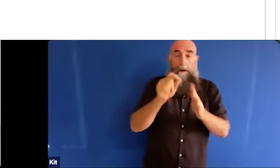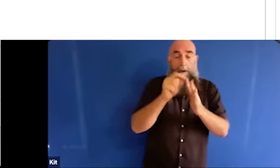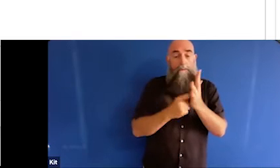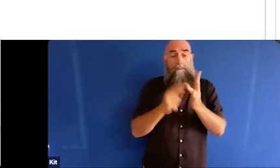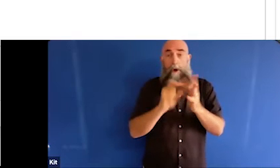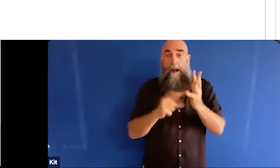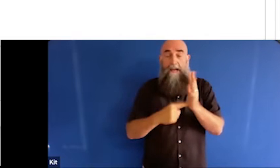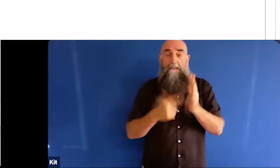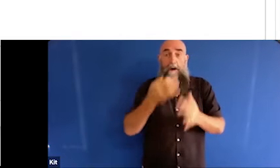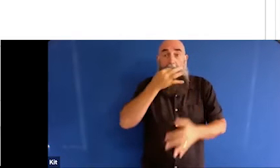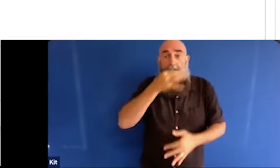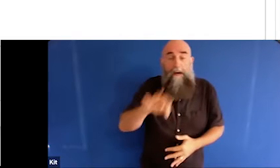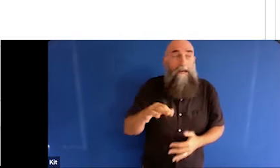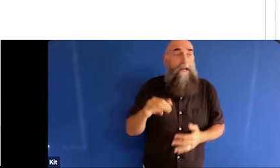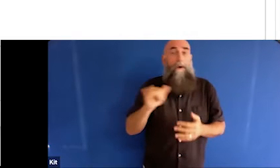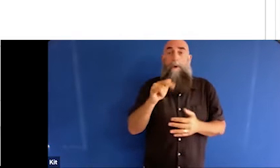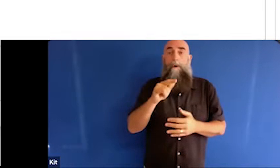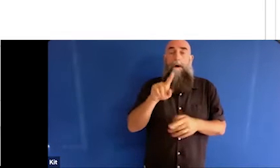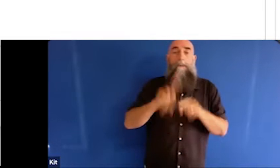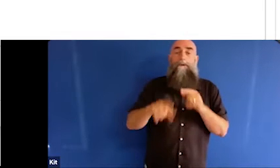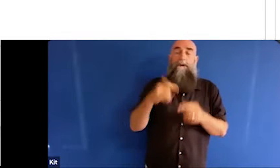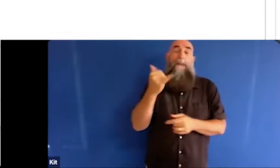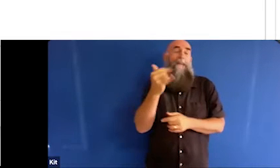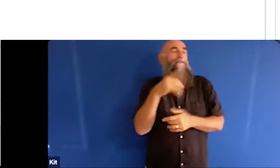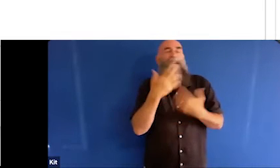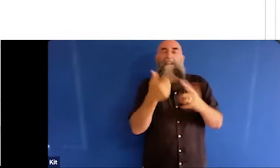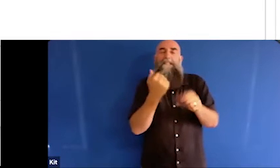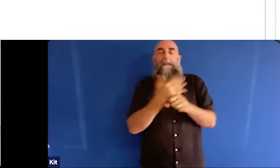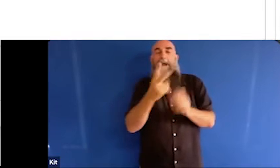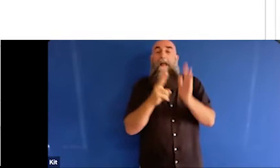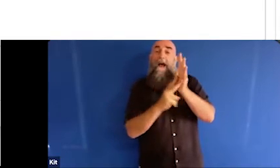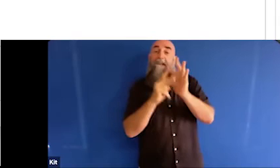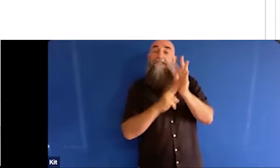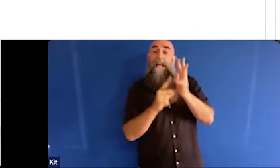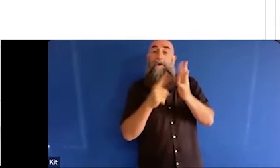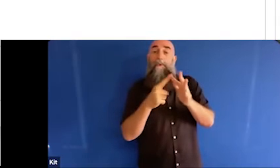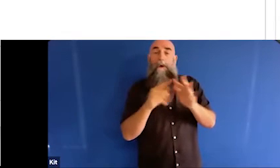example of that is a venue is giving you access to rehearsal space free of charge when normally